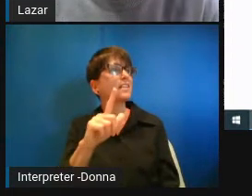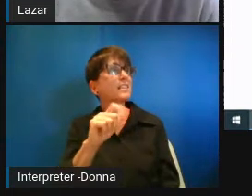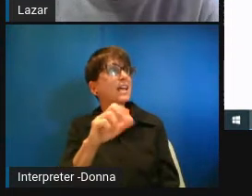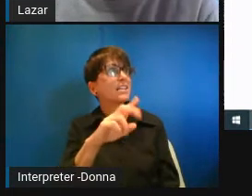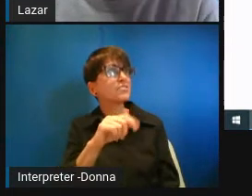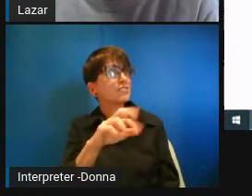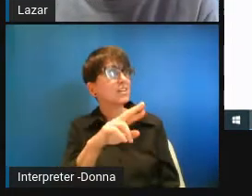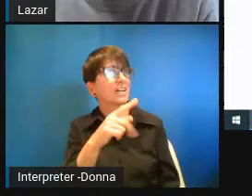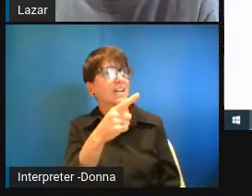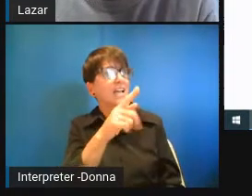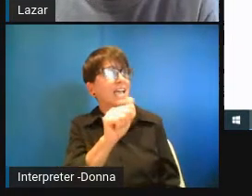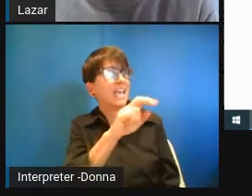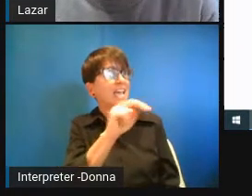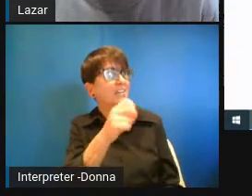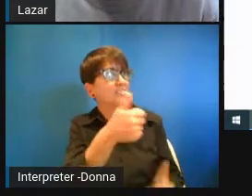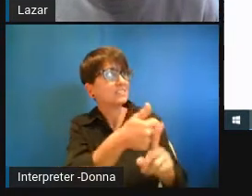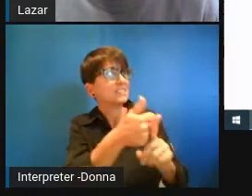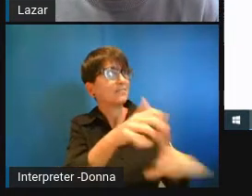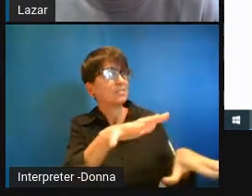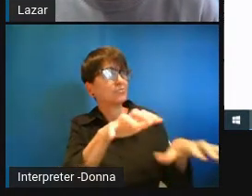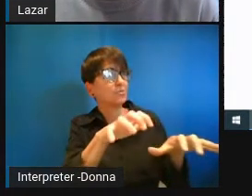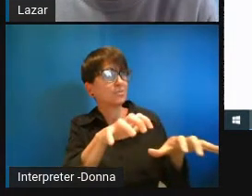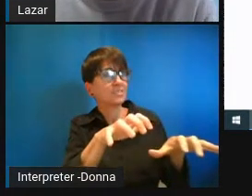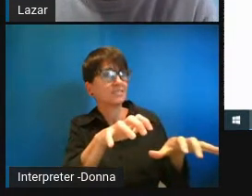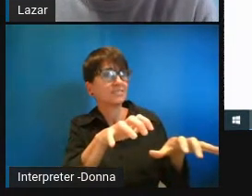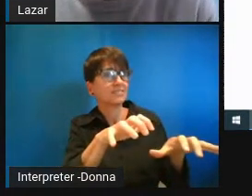Anne has now freezed. [chuckles] She's frozen now.